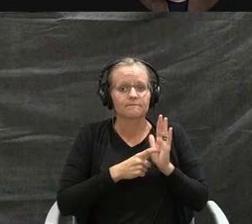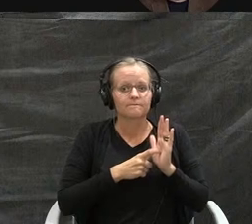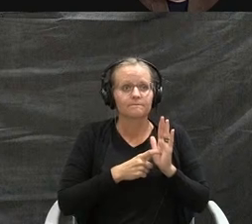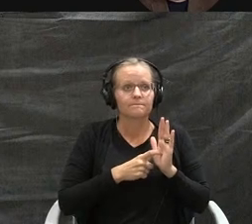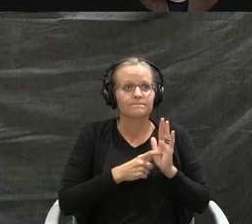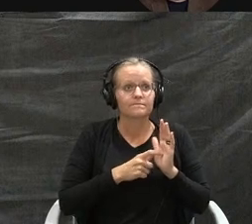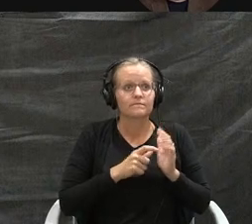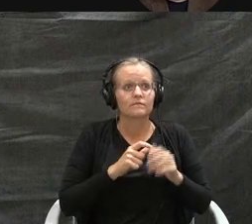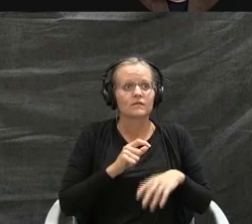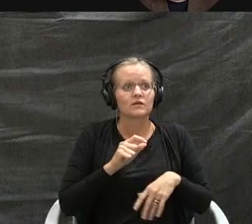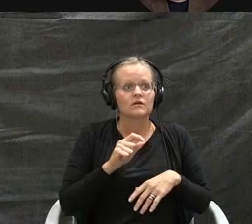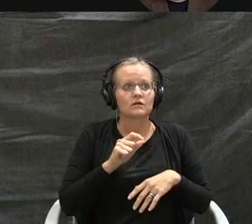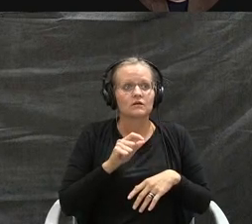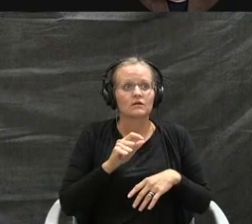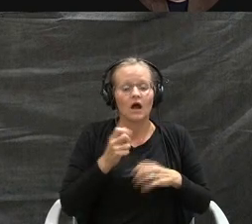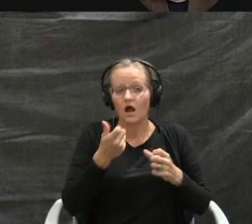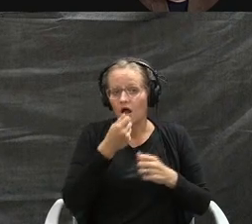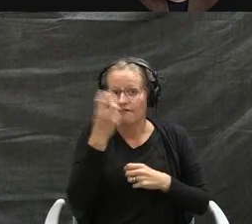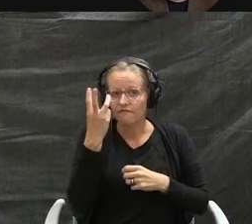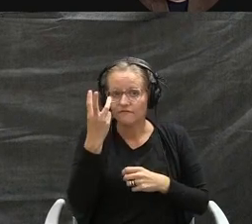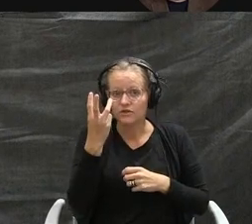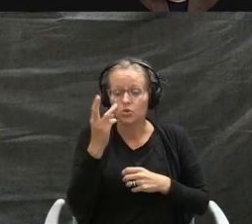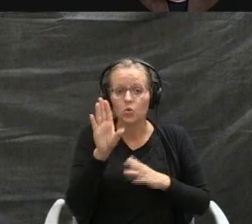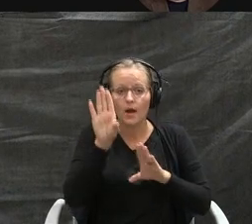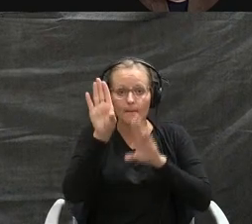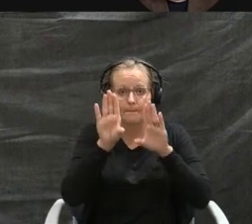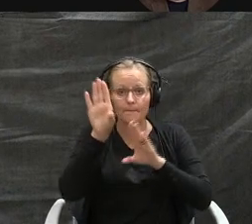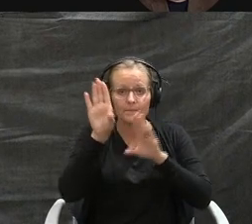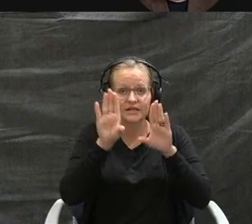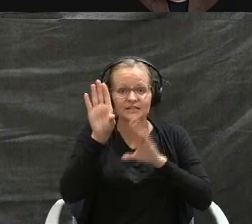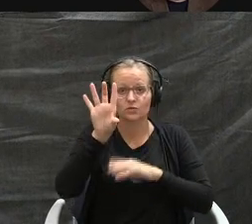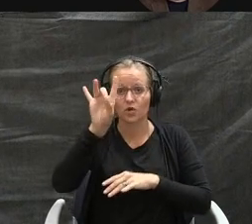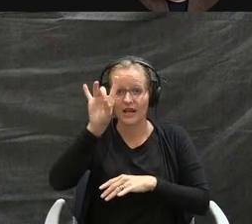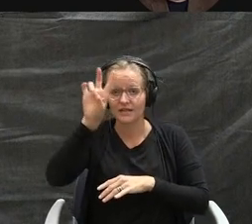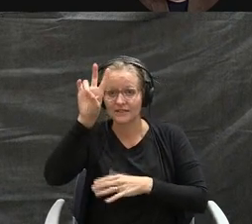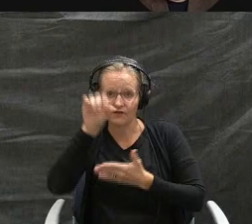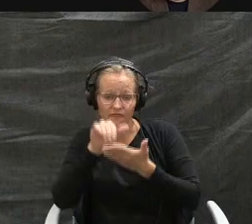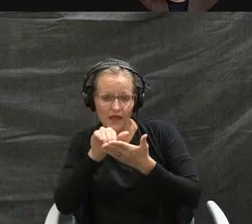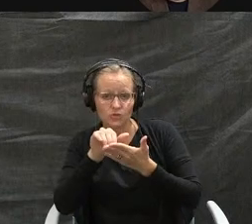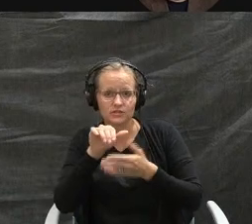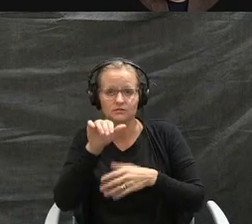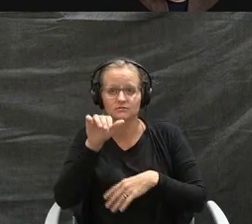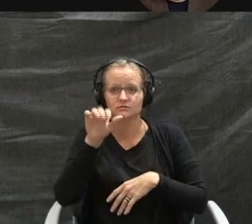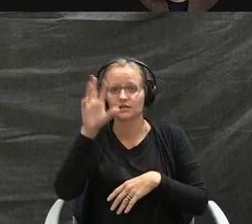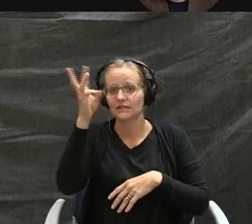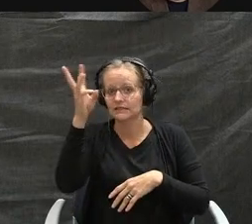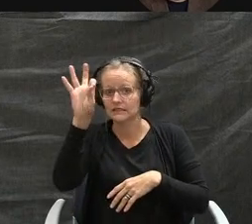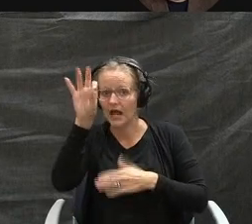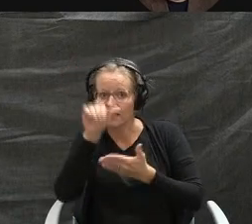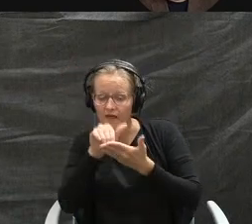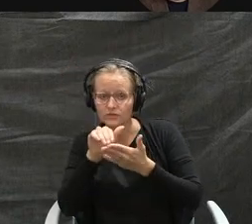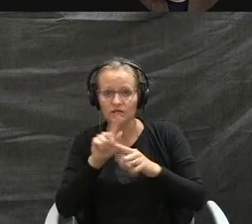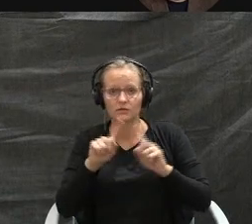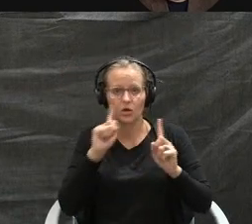tighter. But we called. And when we have a little bit that's out of what seems to be unusually low, we typically, even though